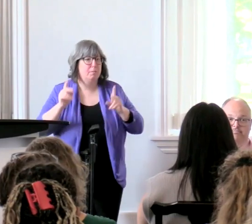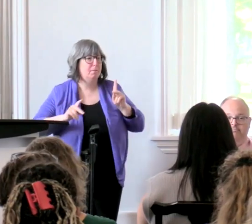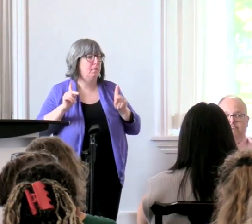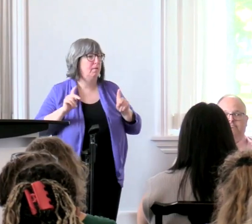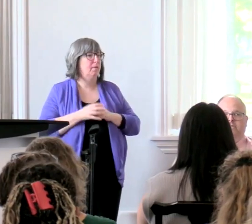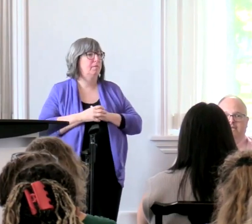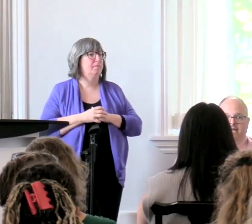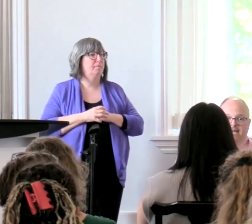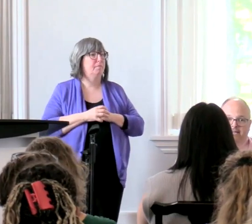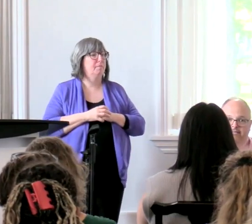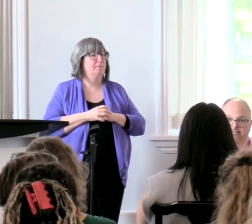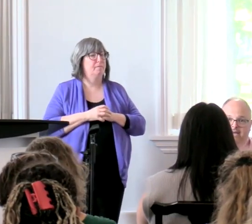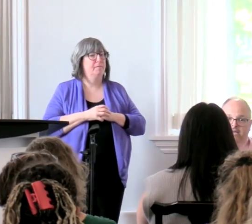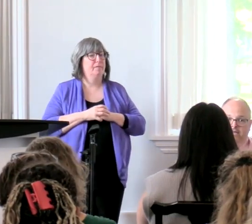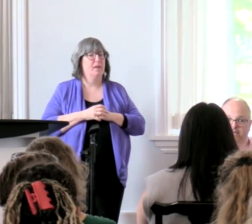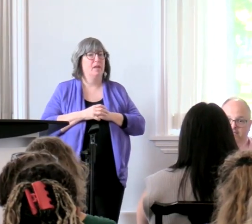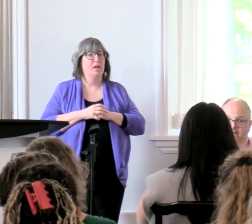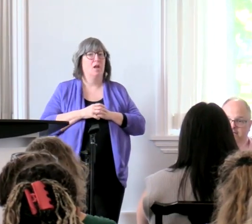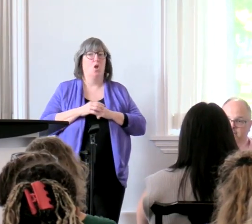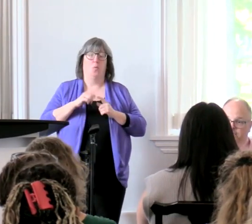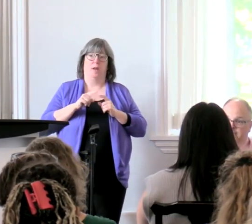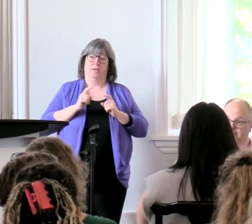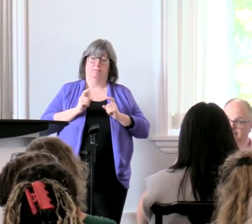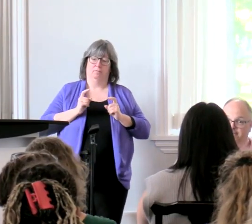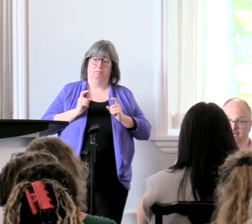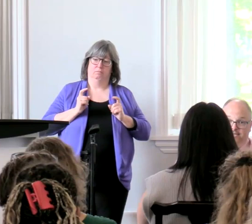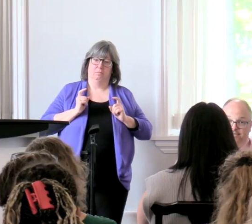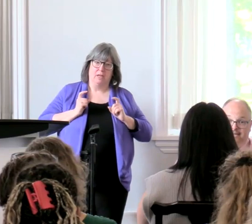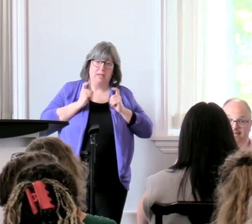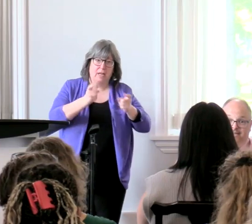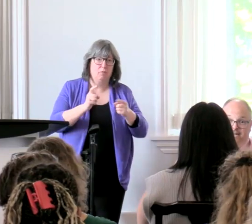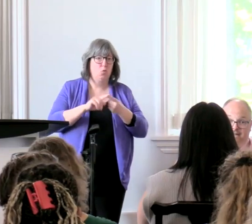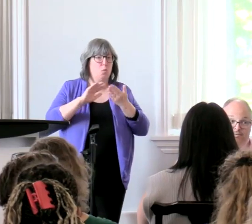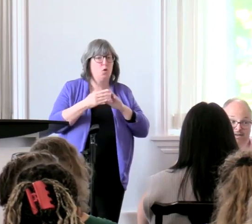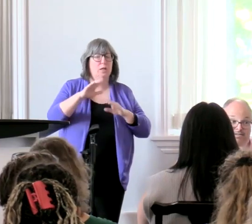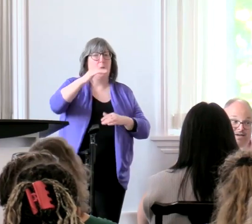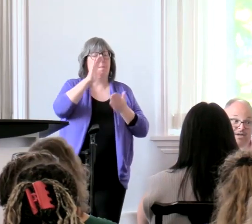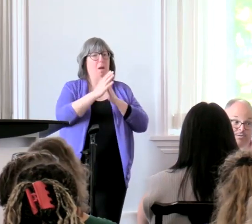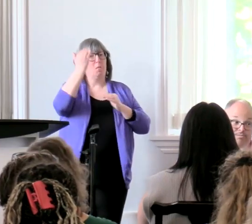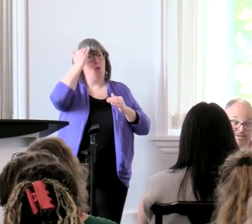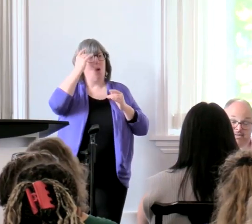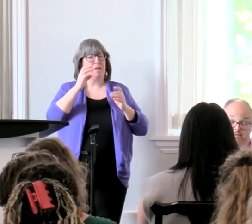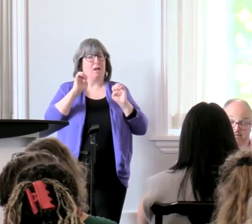and the value you give back to community and in education, that everyone has value.